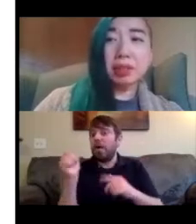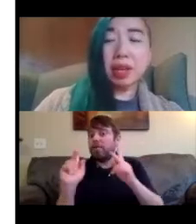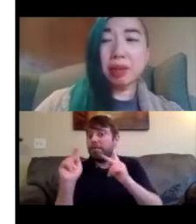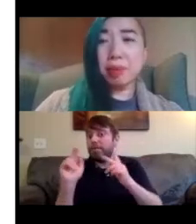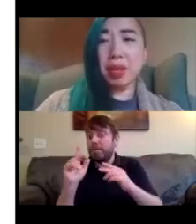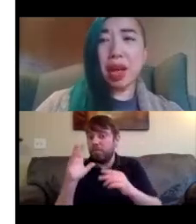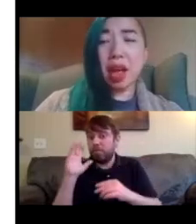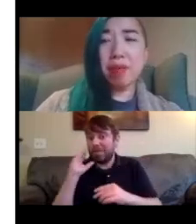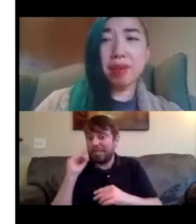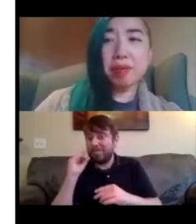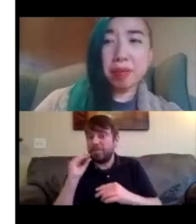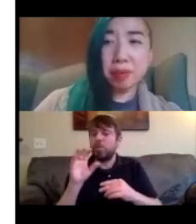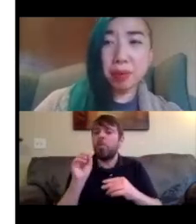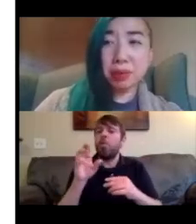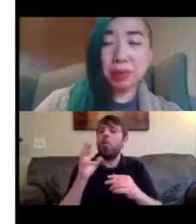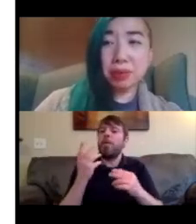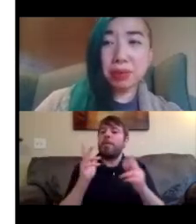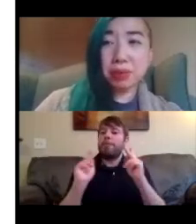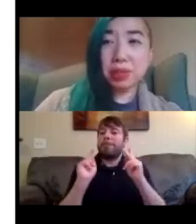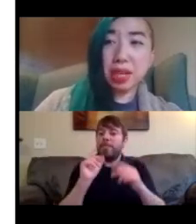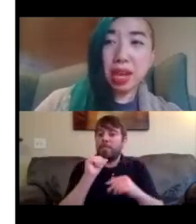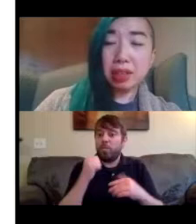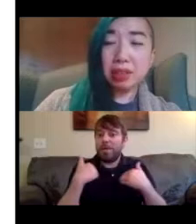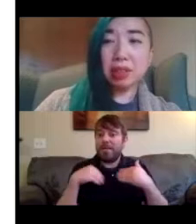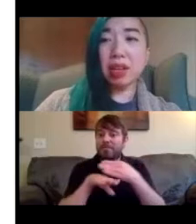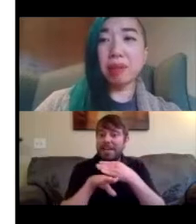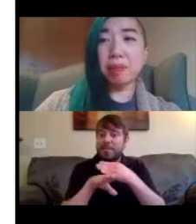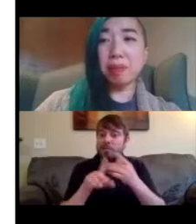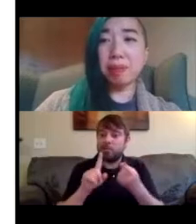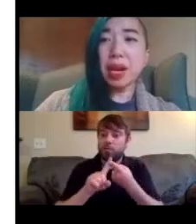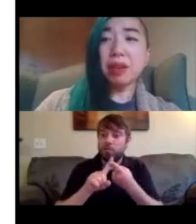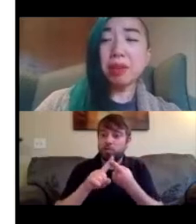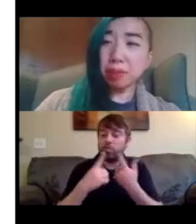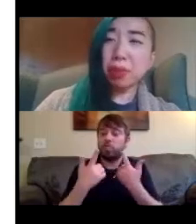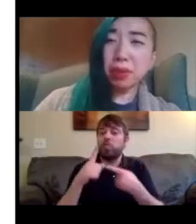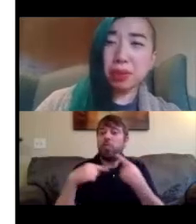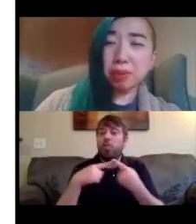that I may haven't even found the words to say yet, but I know it's important to me